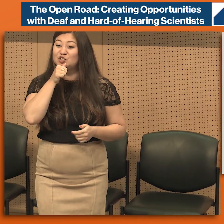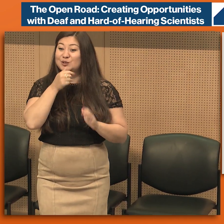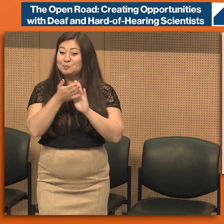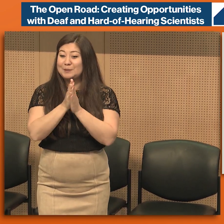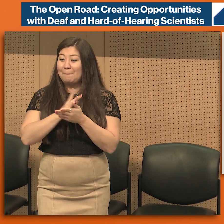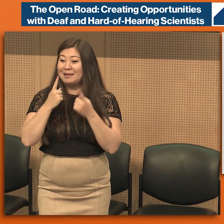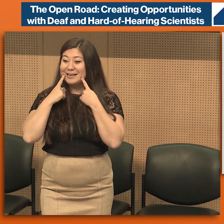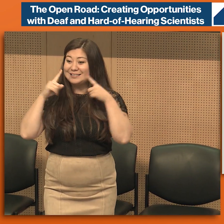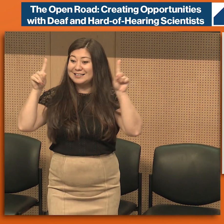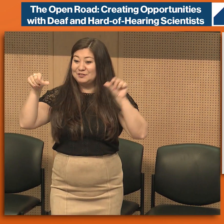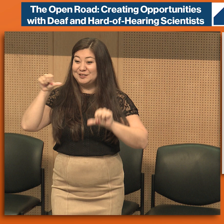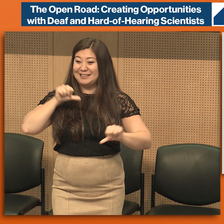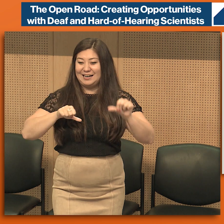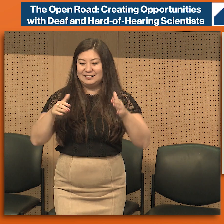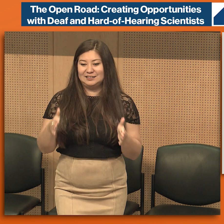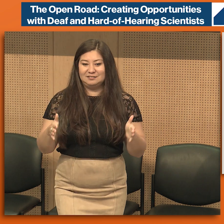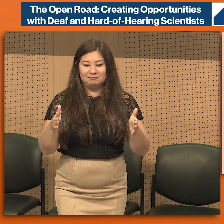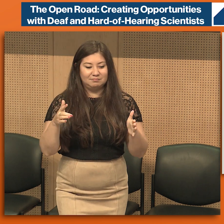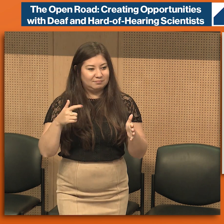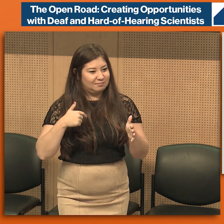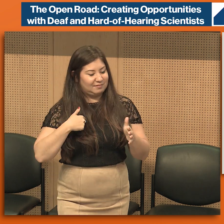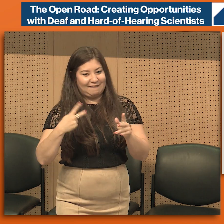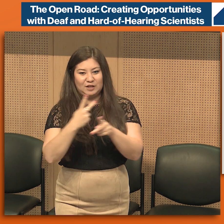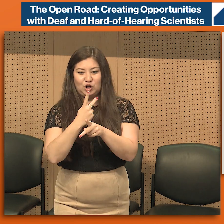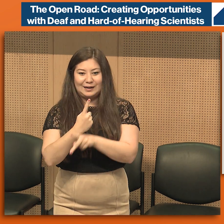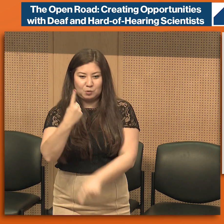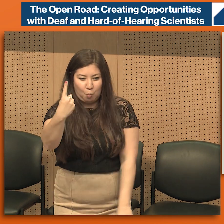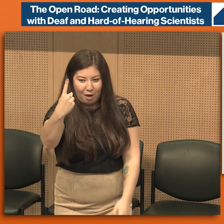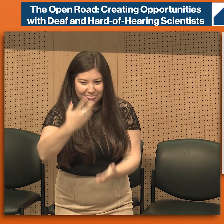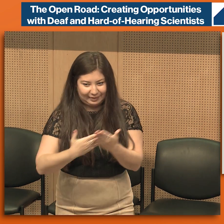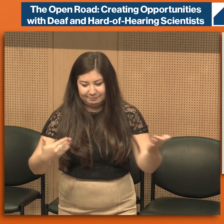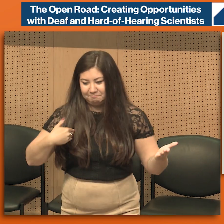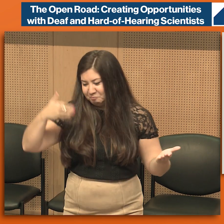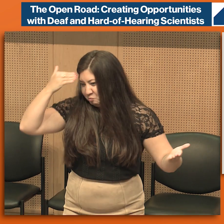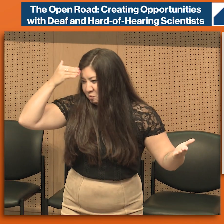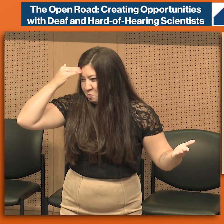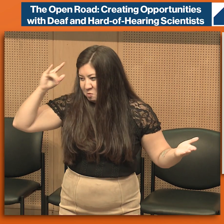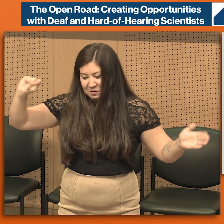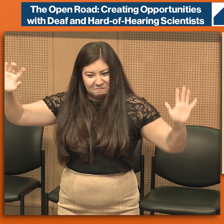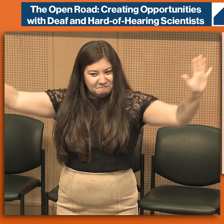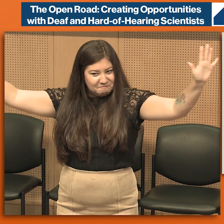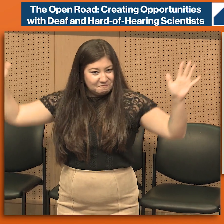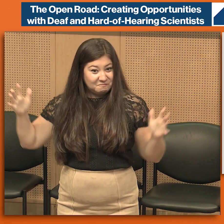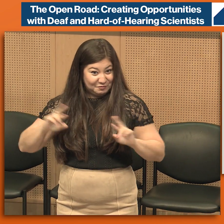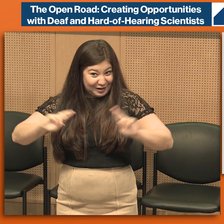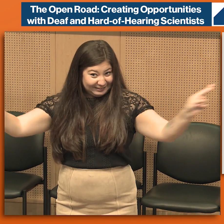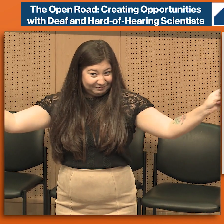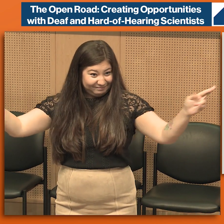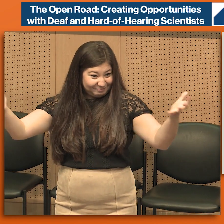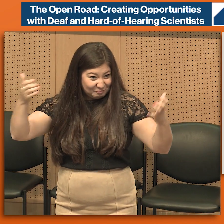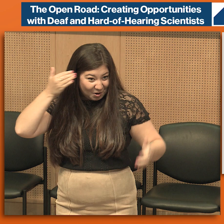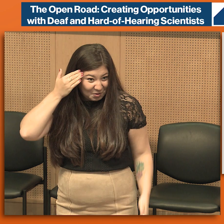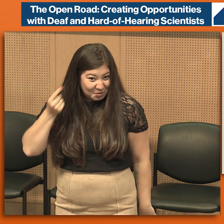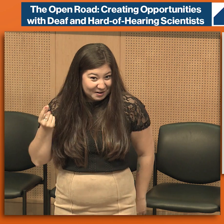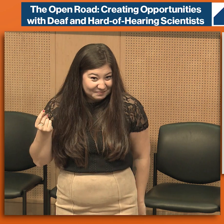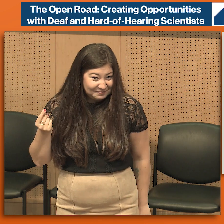So, the secret to being a successful scientist is... are you ready? You want to know what it is?